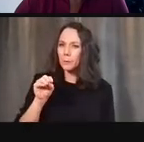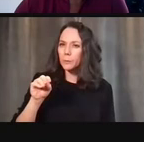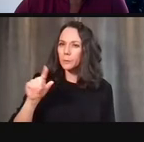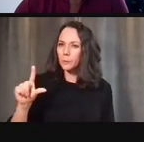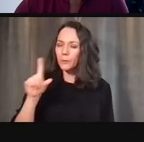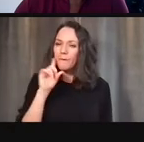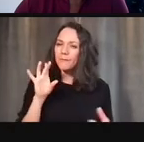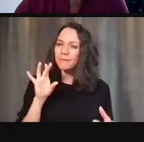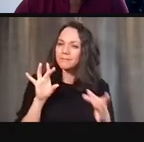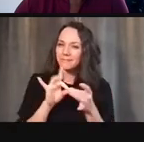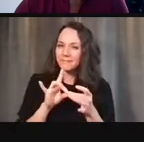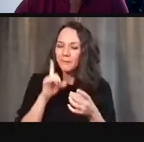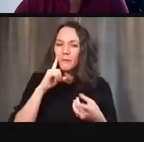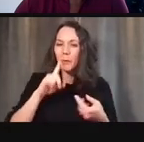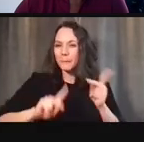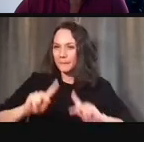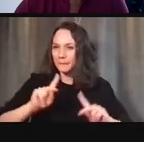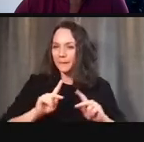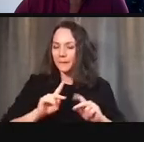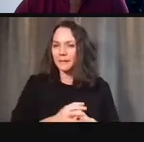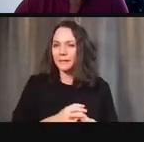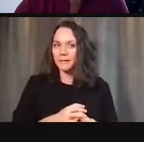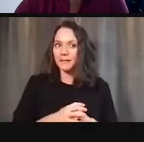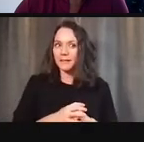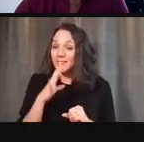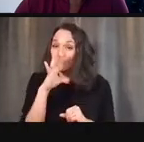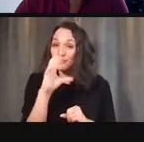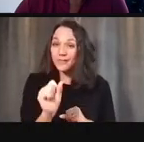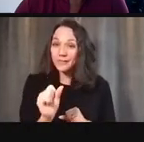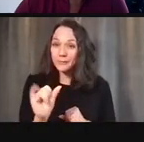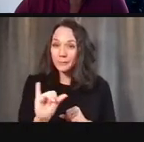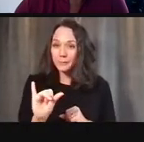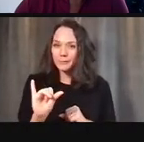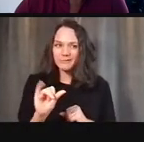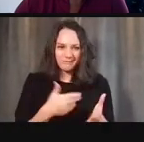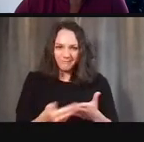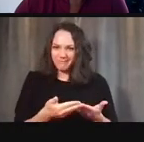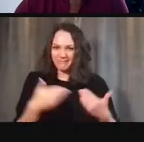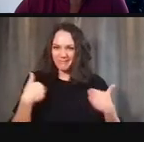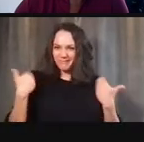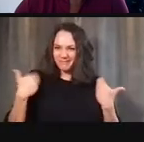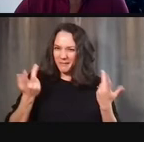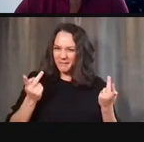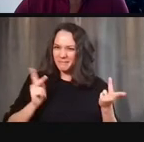for people and also very attractive even to young people. There's still a lot of magic to how